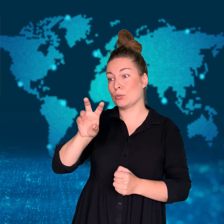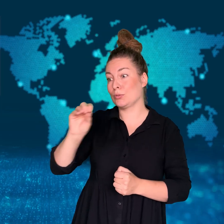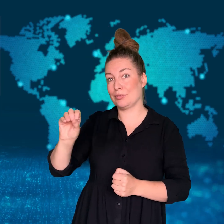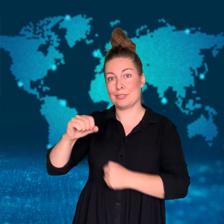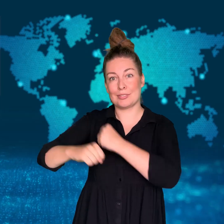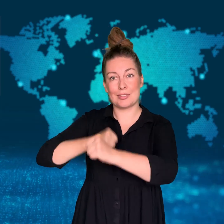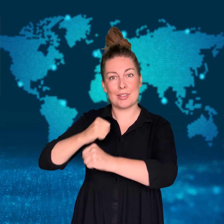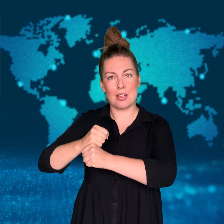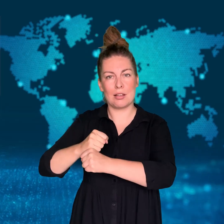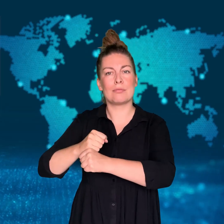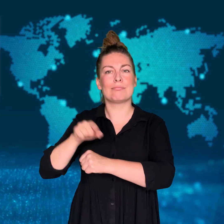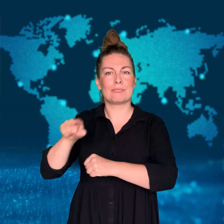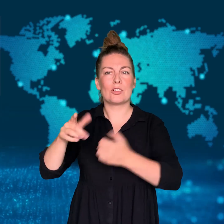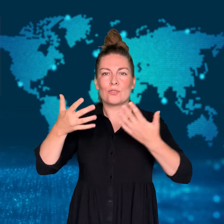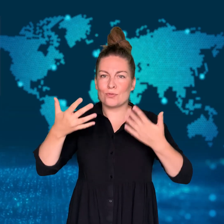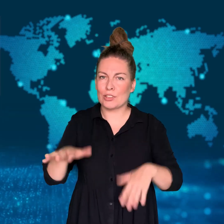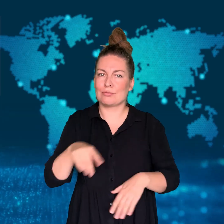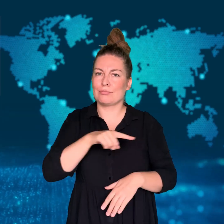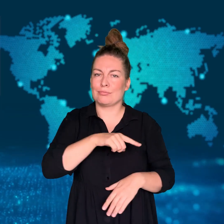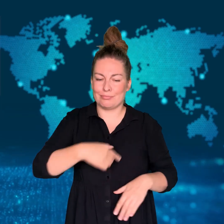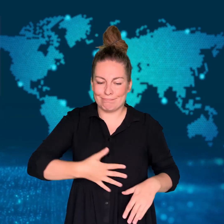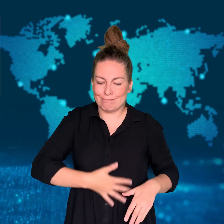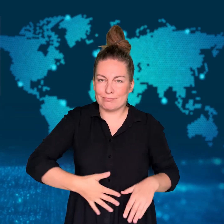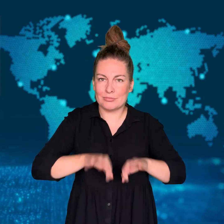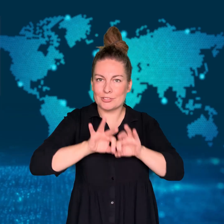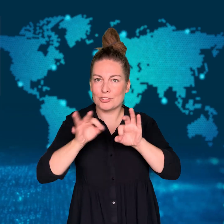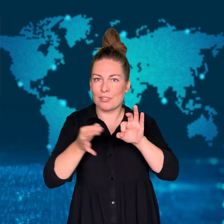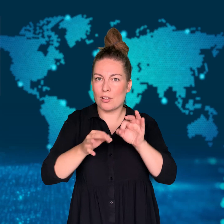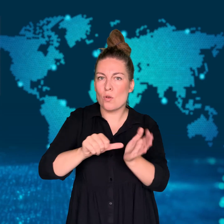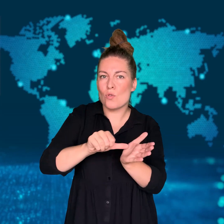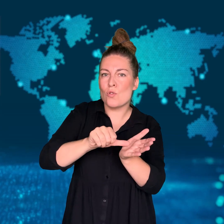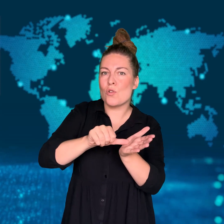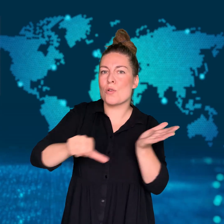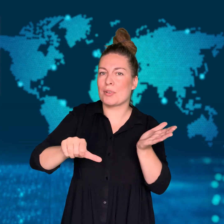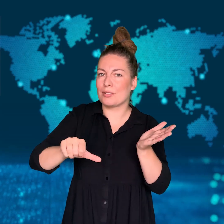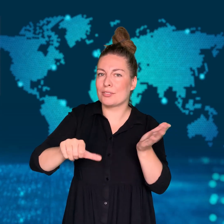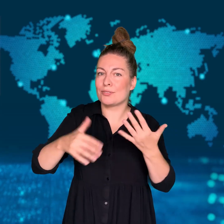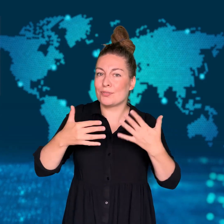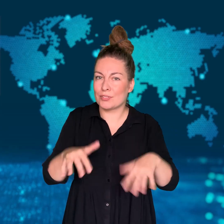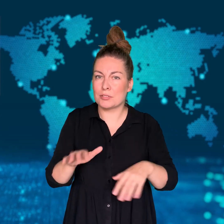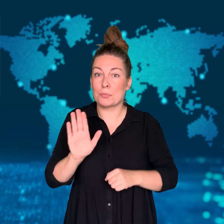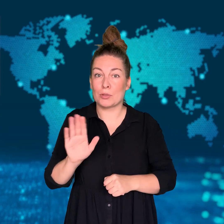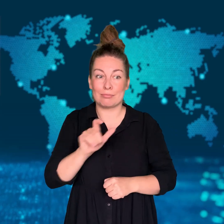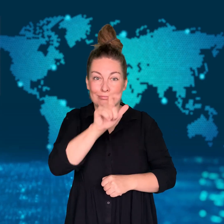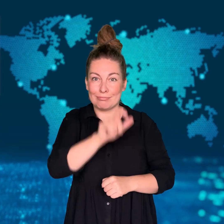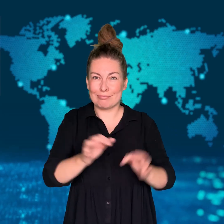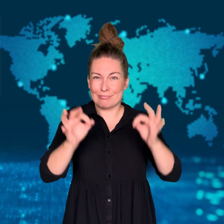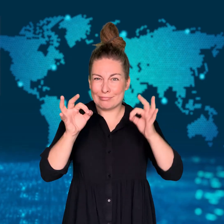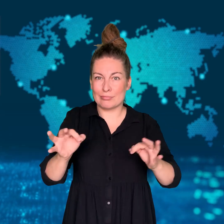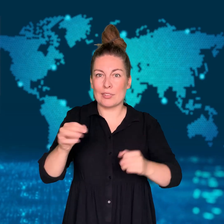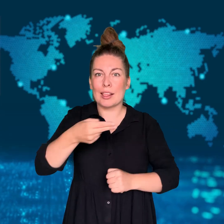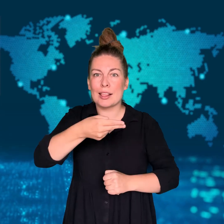he had already undergone colon cancer surgery